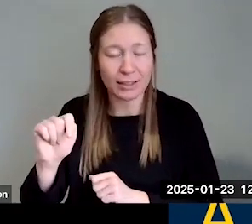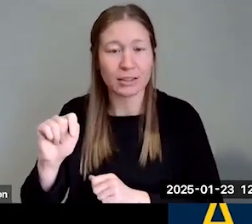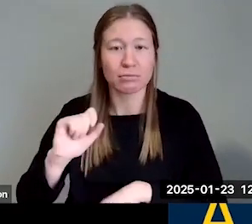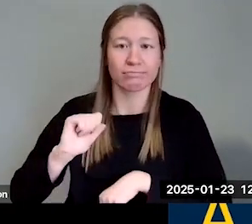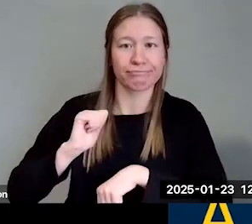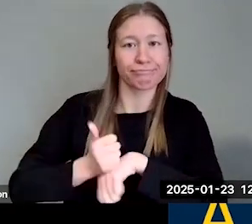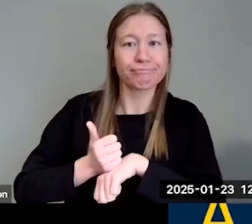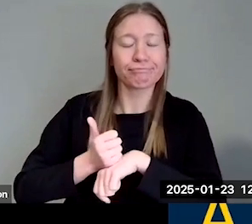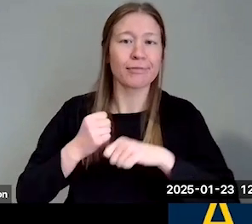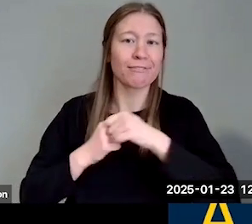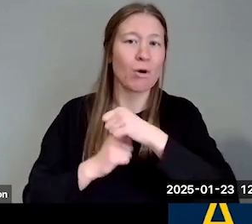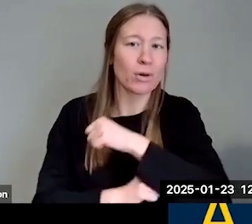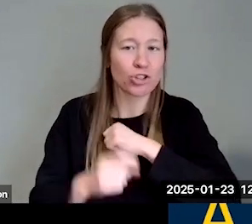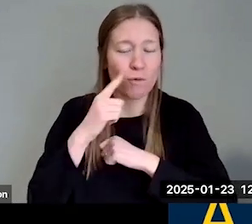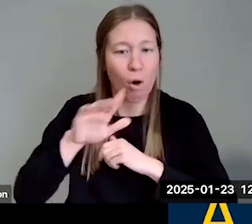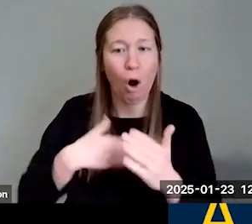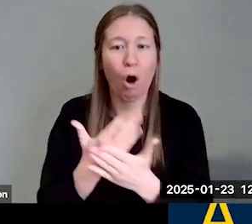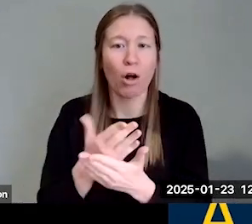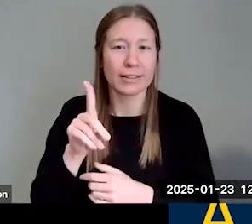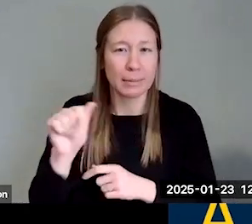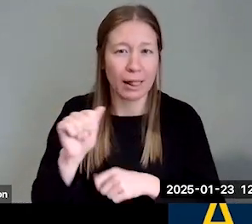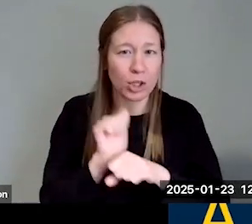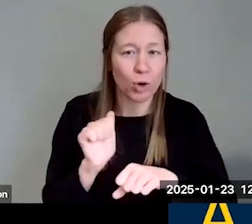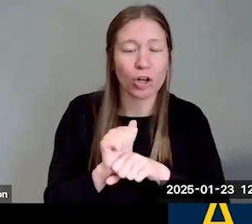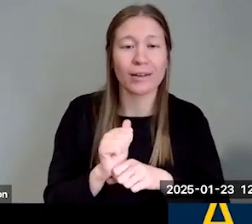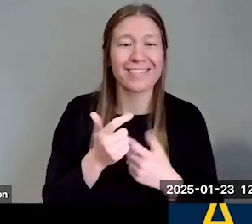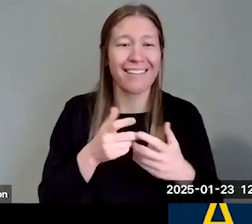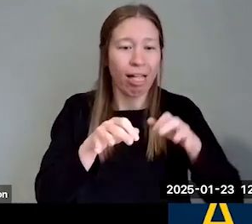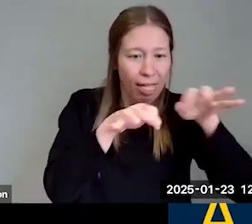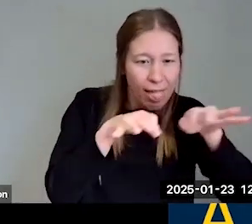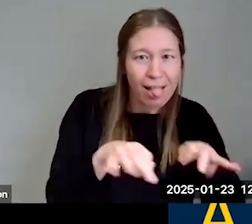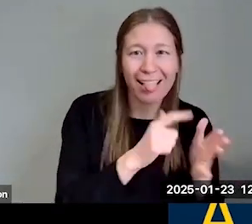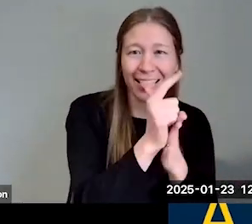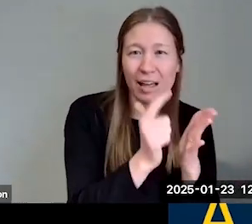because it requires actions by employers, public places, private businesses,